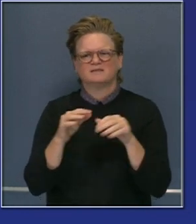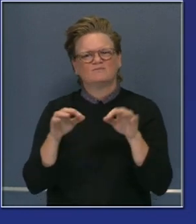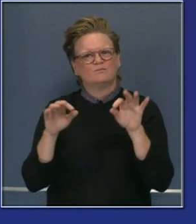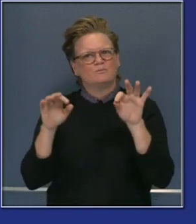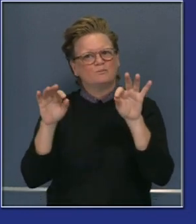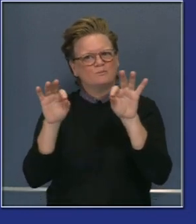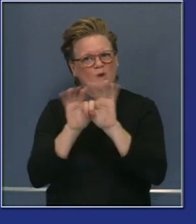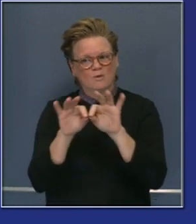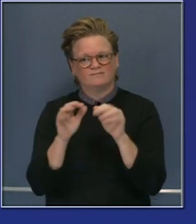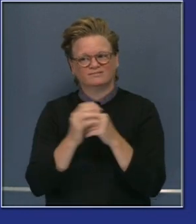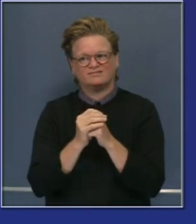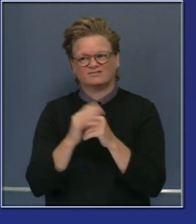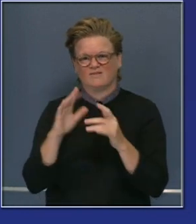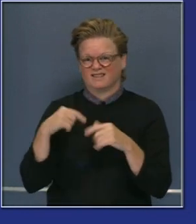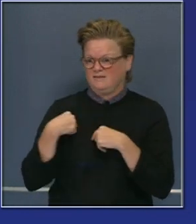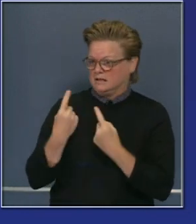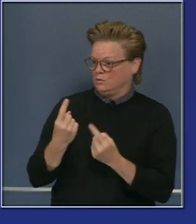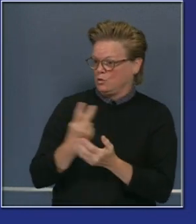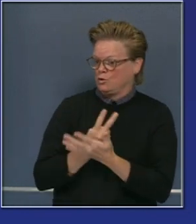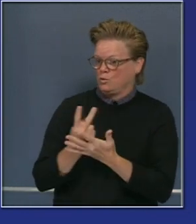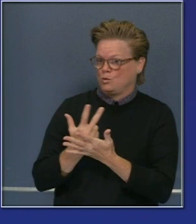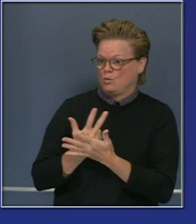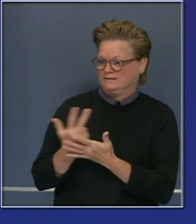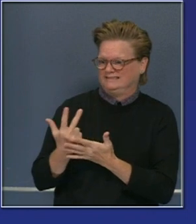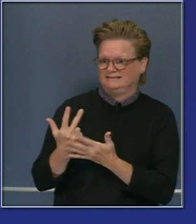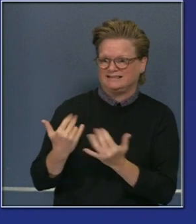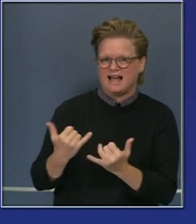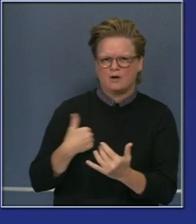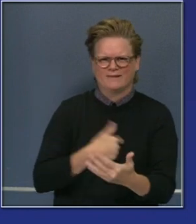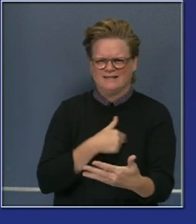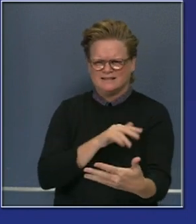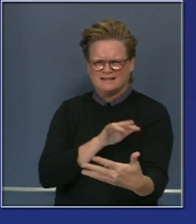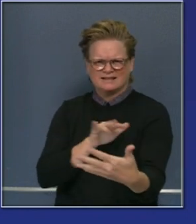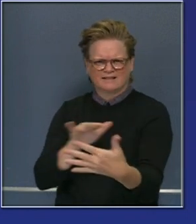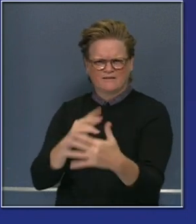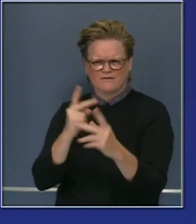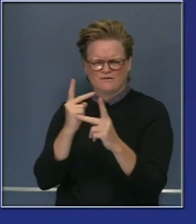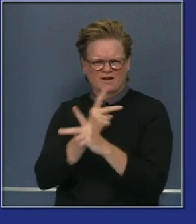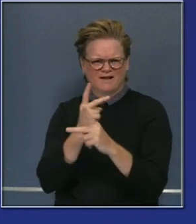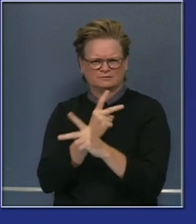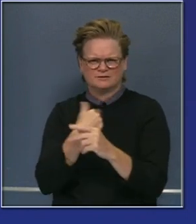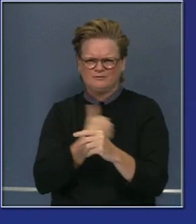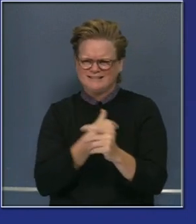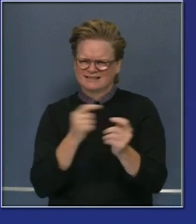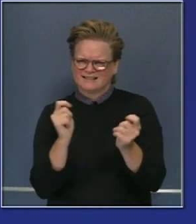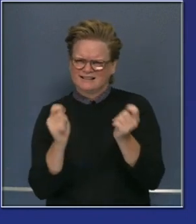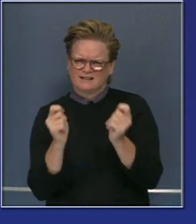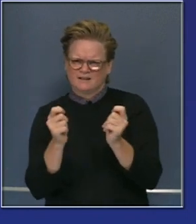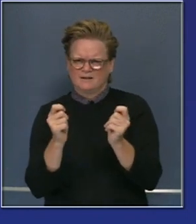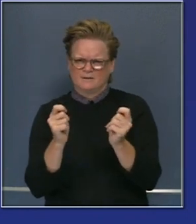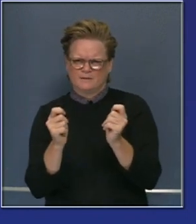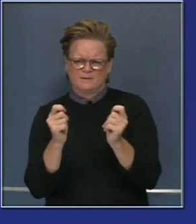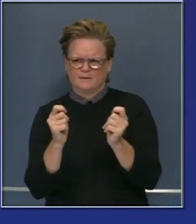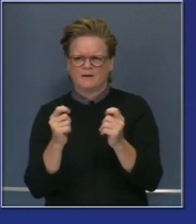ARE TRYING TO BRING IN TO AN ADJUSTMENT THAT WE WILL BE MAKING TO OUR SECT OR FRAMEWORK.